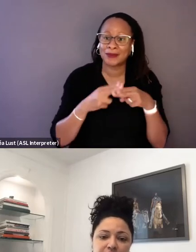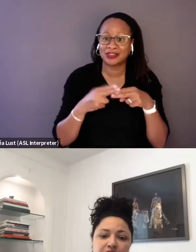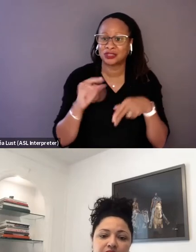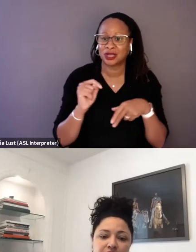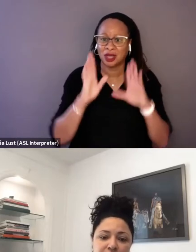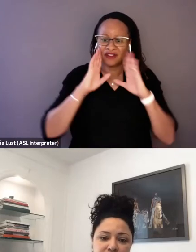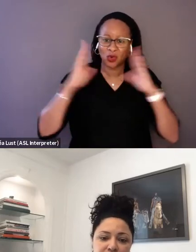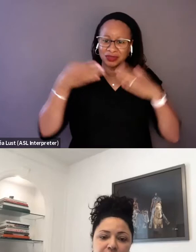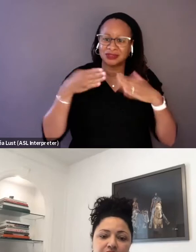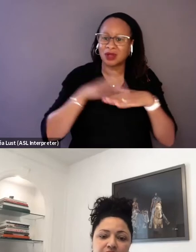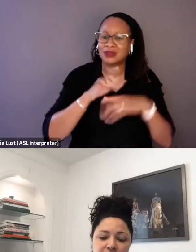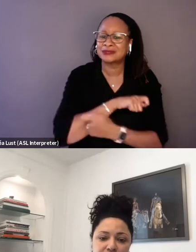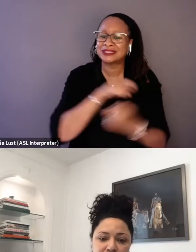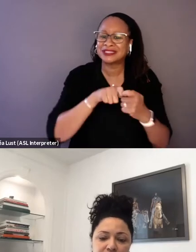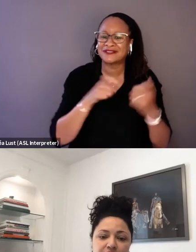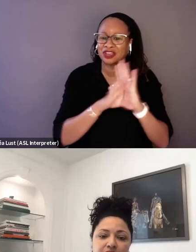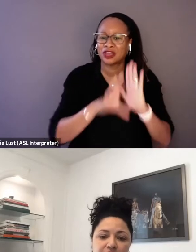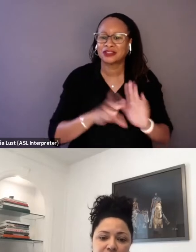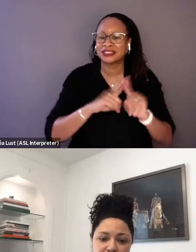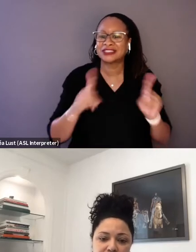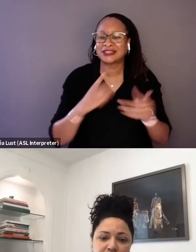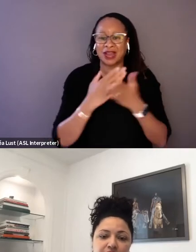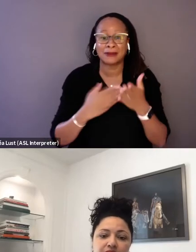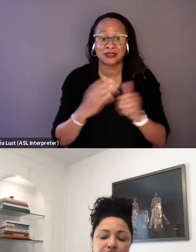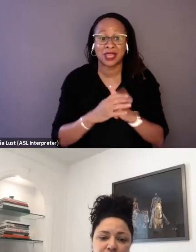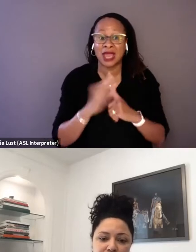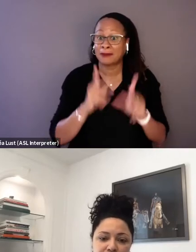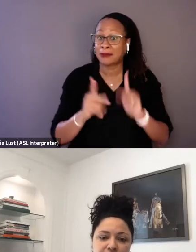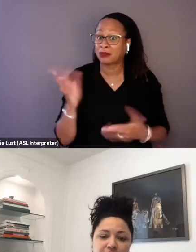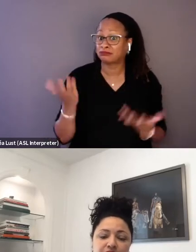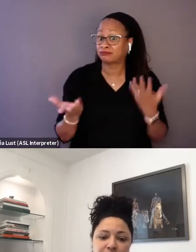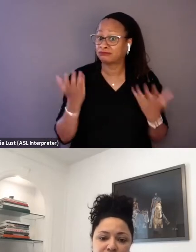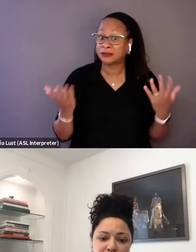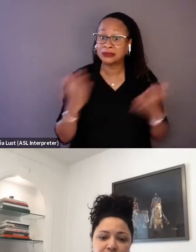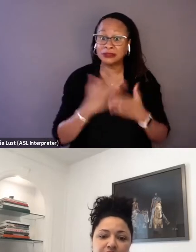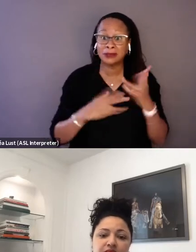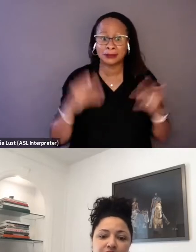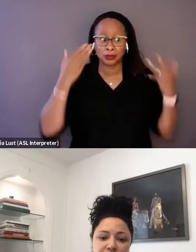on certain characters, in different episodes and folks that like, maybe some people don't know about